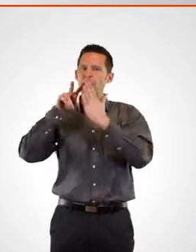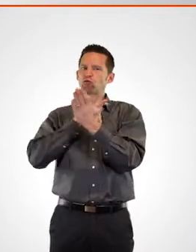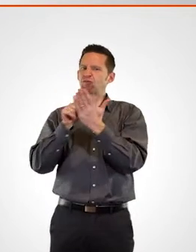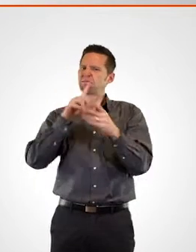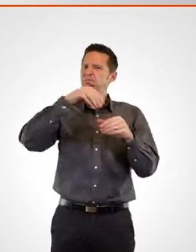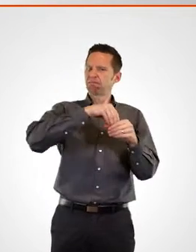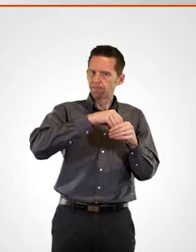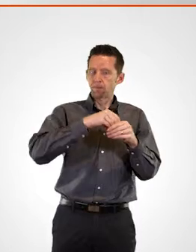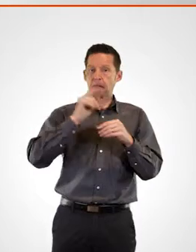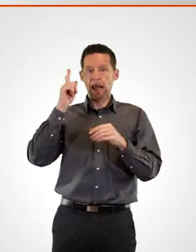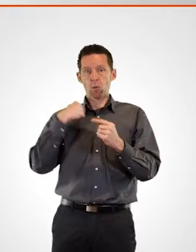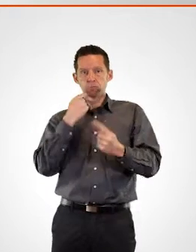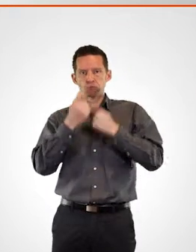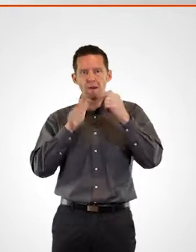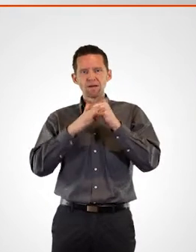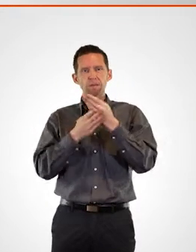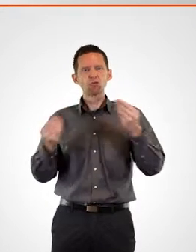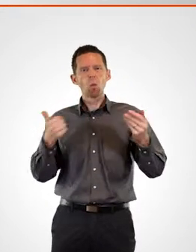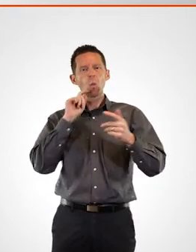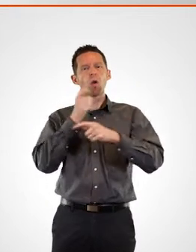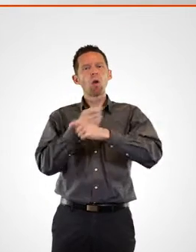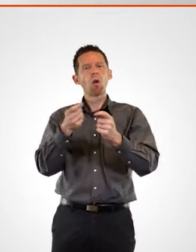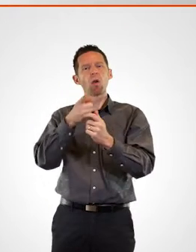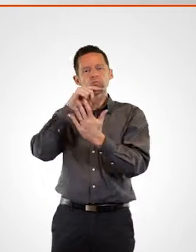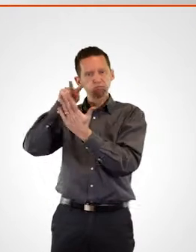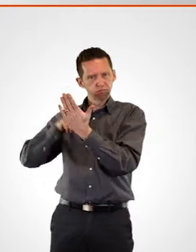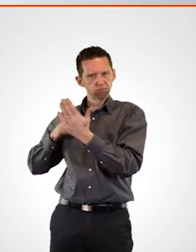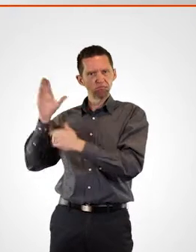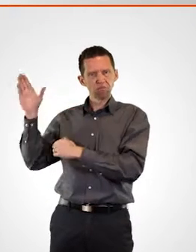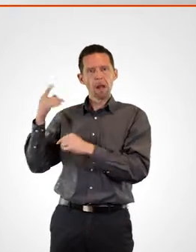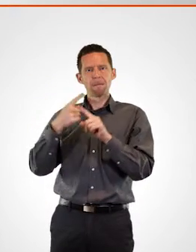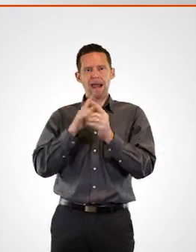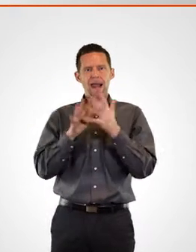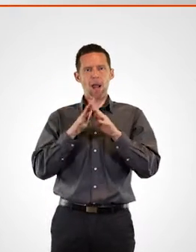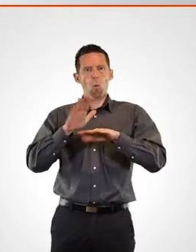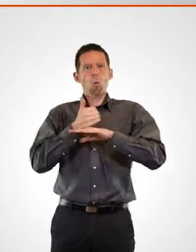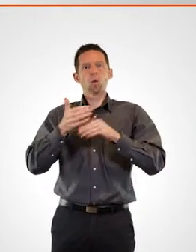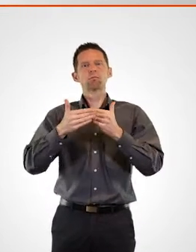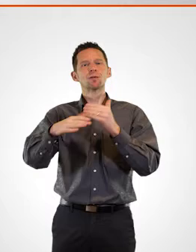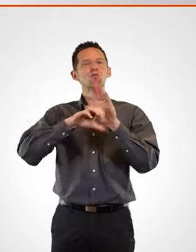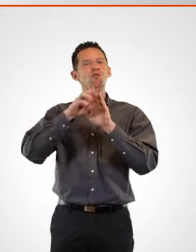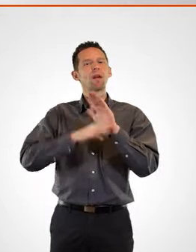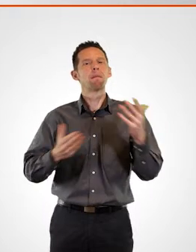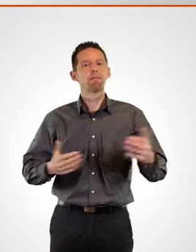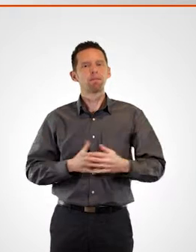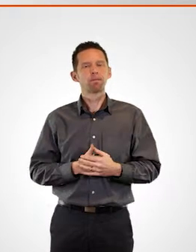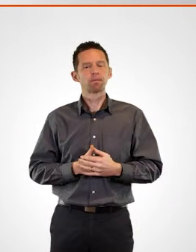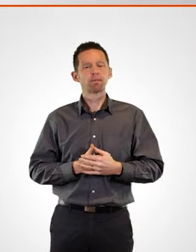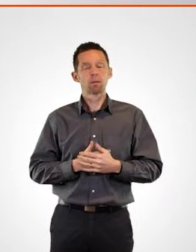and now I'm going to orient you to the materials and then after that talk about some ways to implement the curriculum.